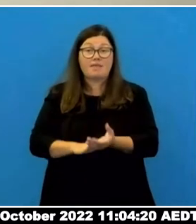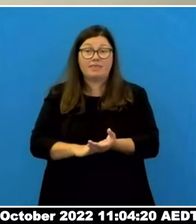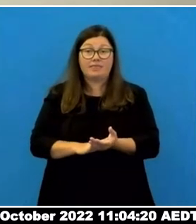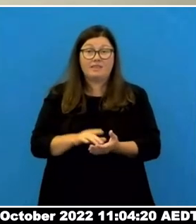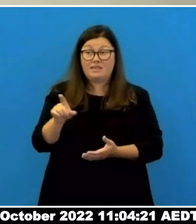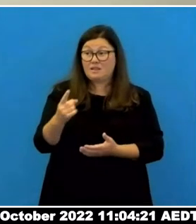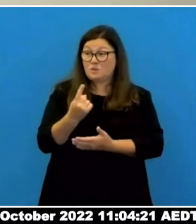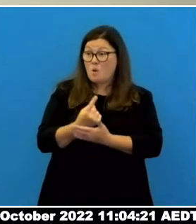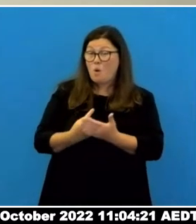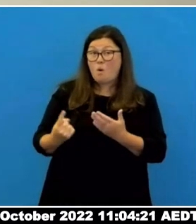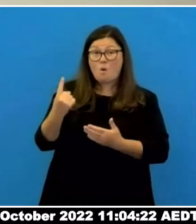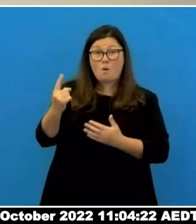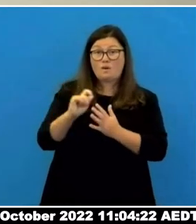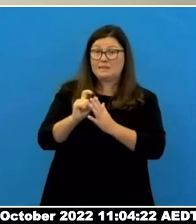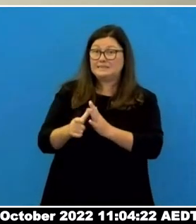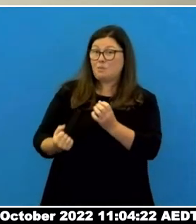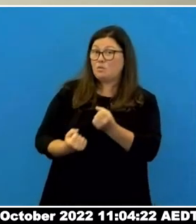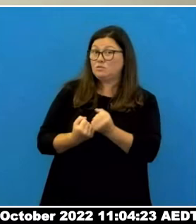while I was in hotel detention."